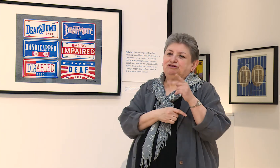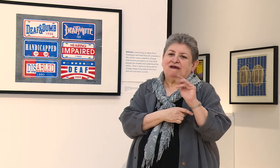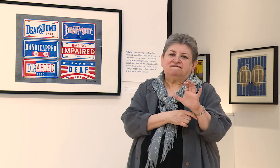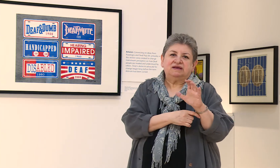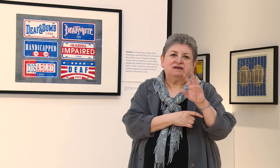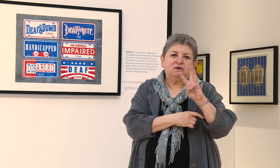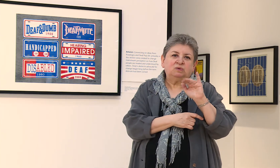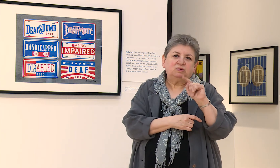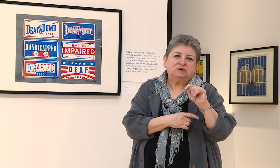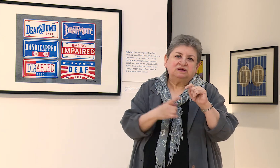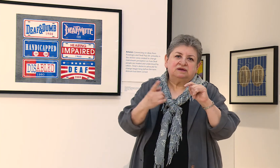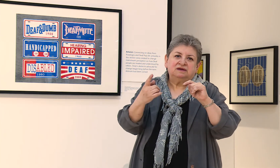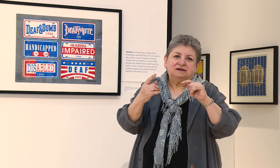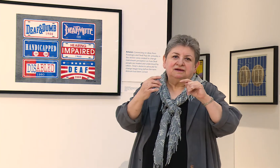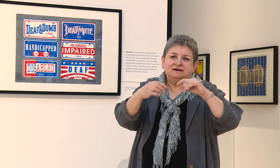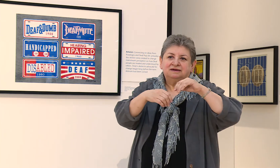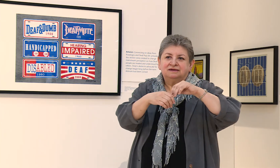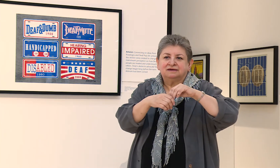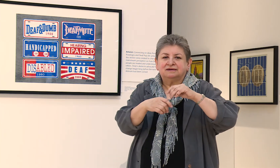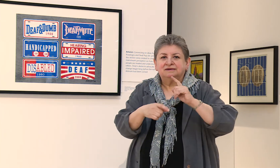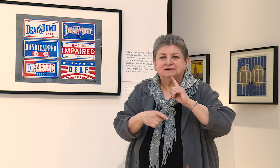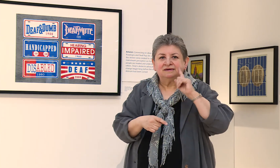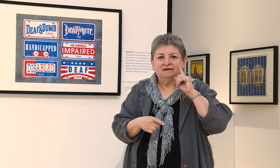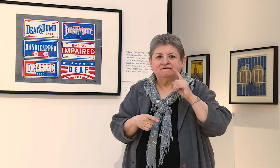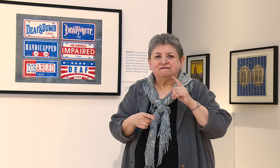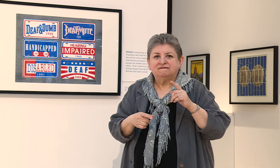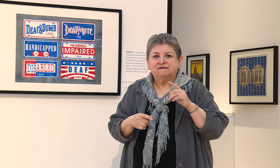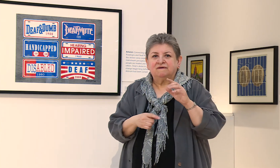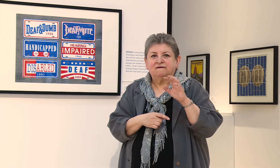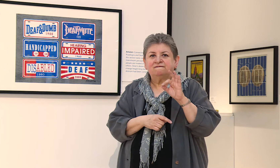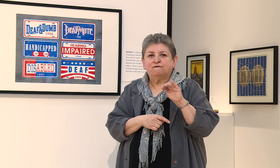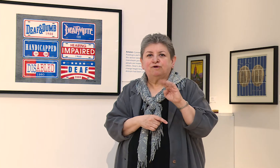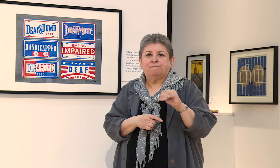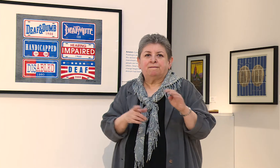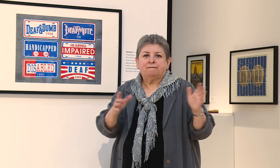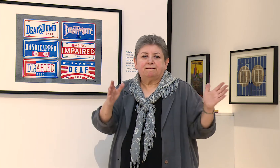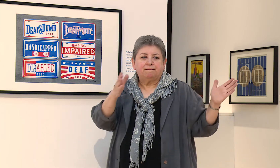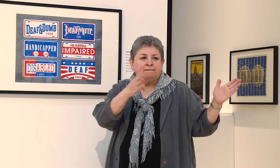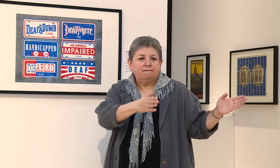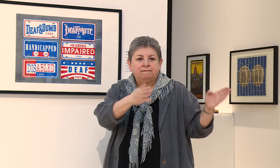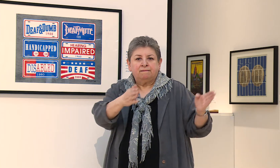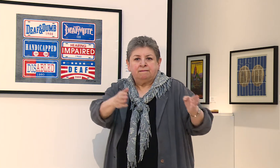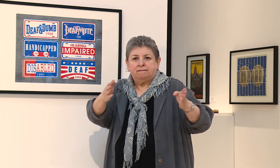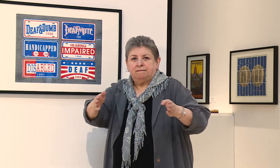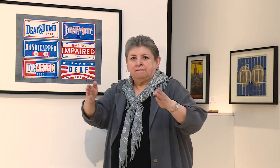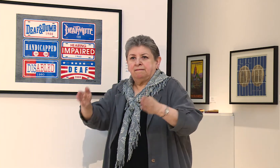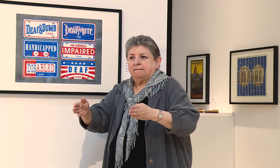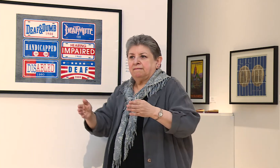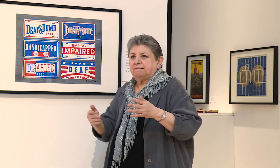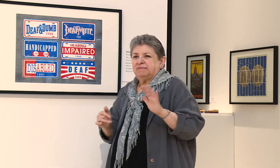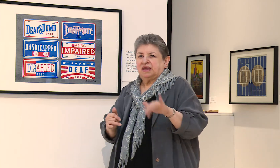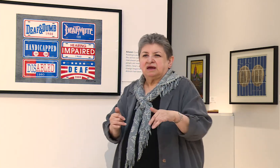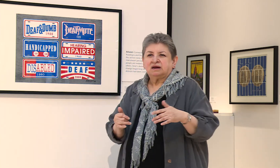using graphic wit in a Deaf form, cultural identity,